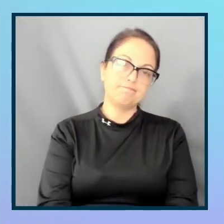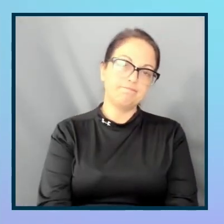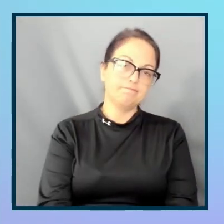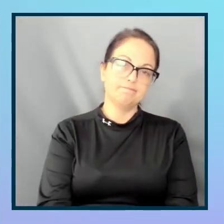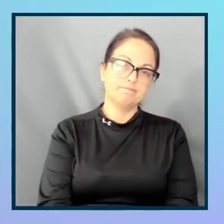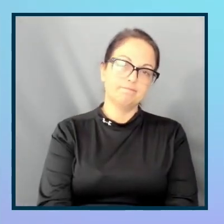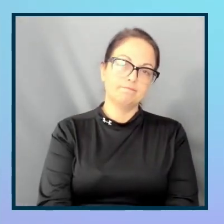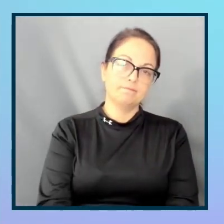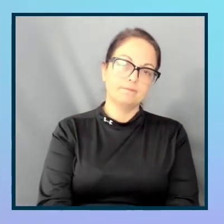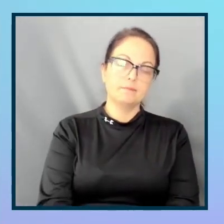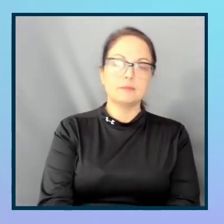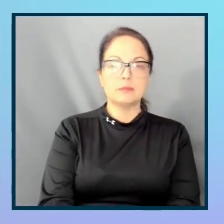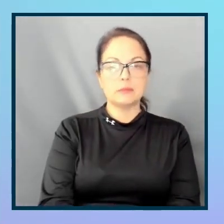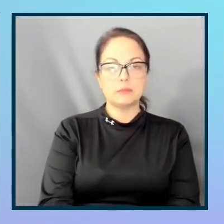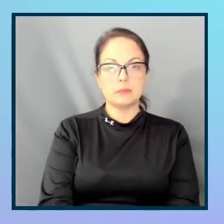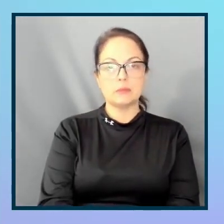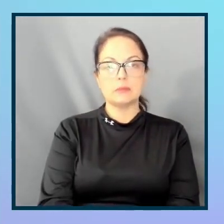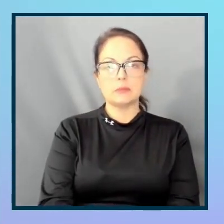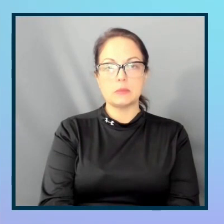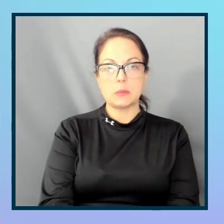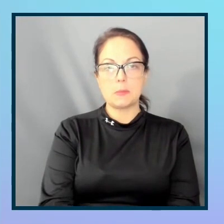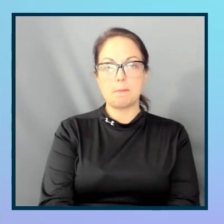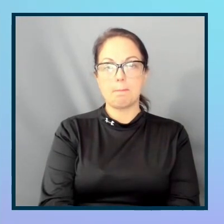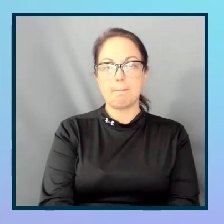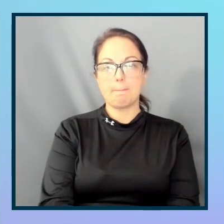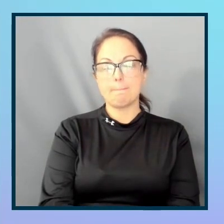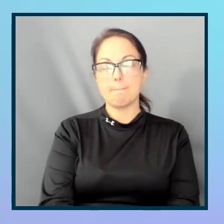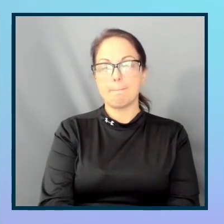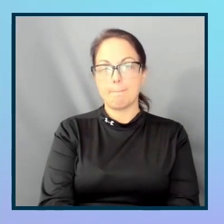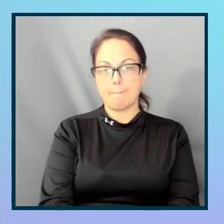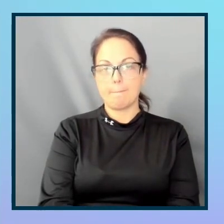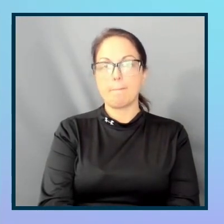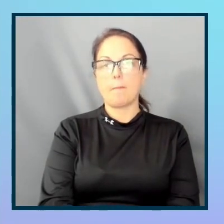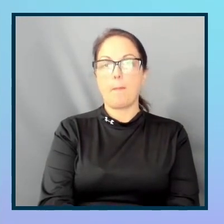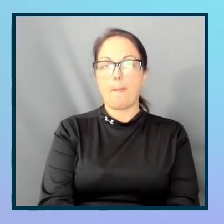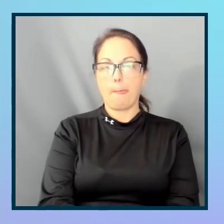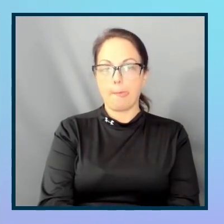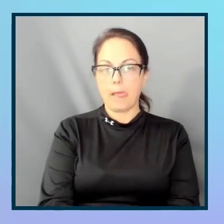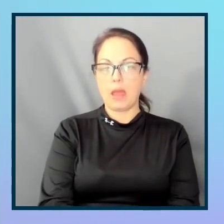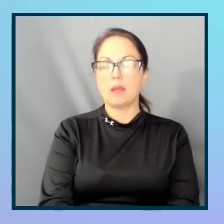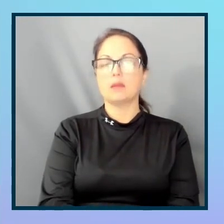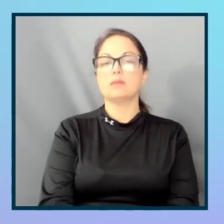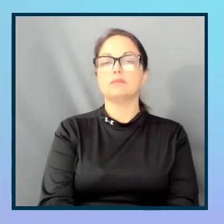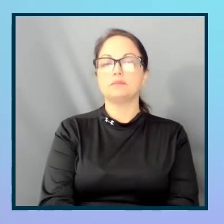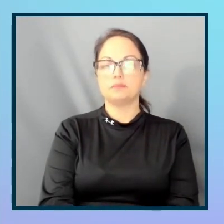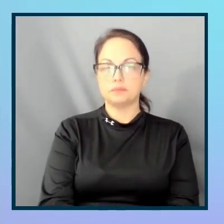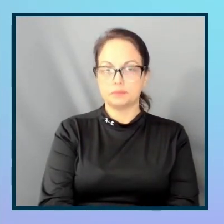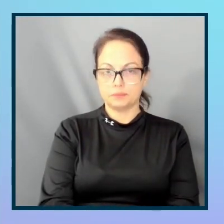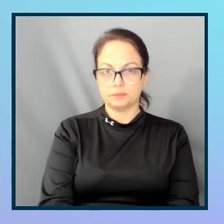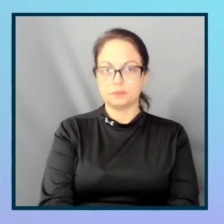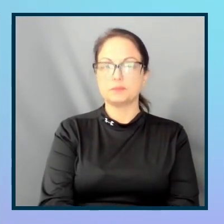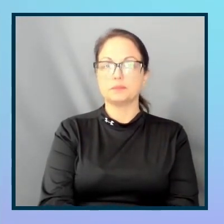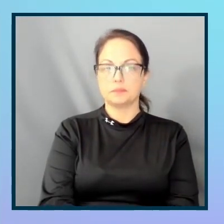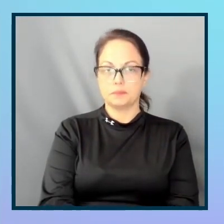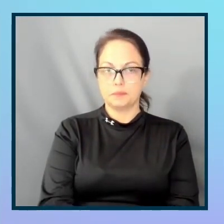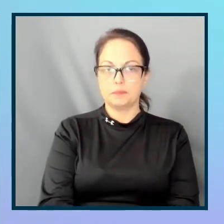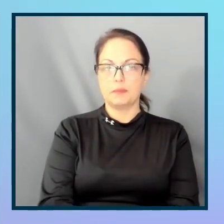Just less than six months ago, the nonprofit that I am on the board of,